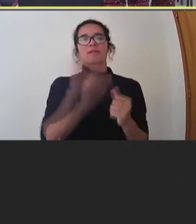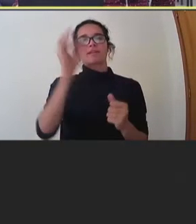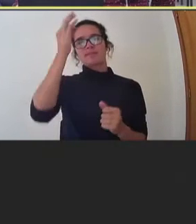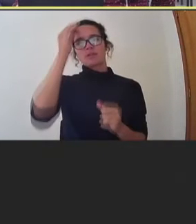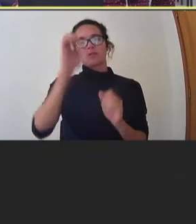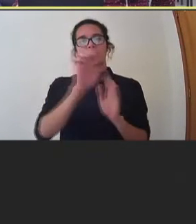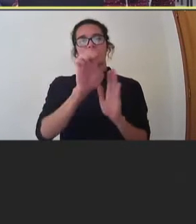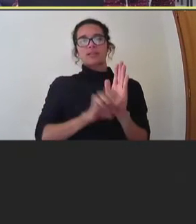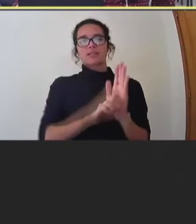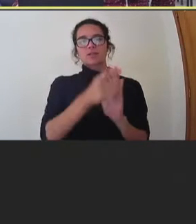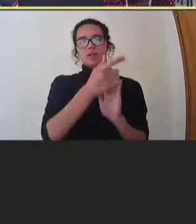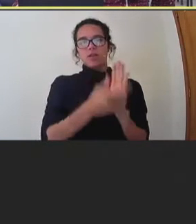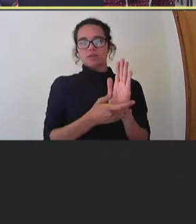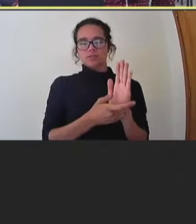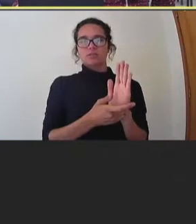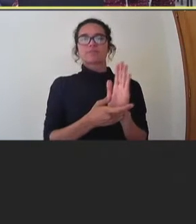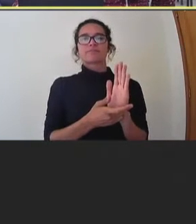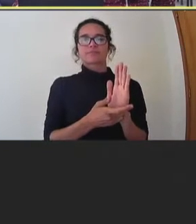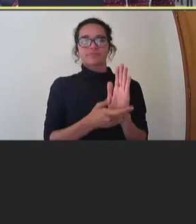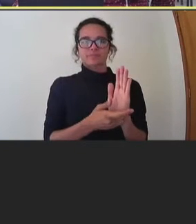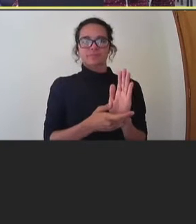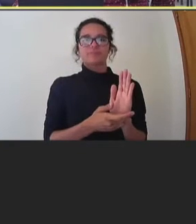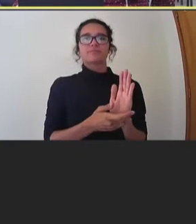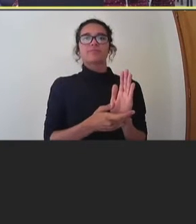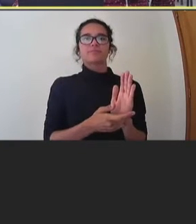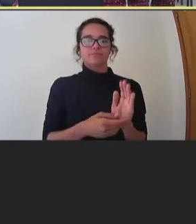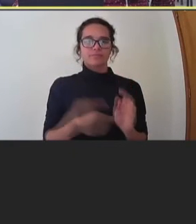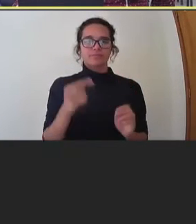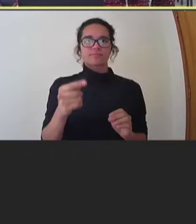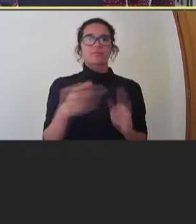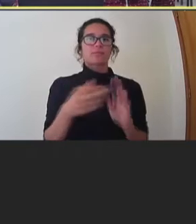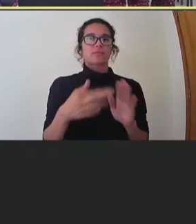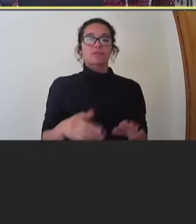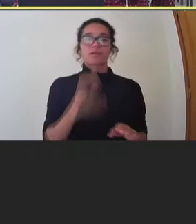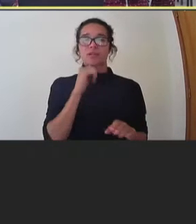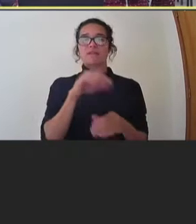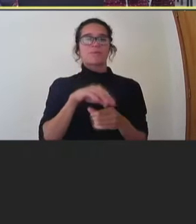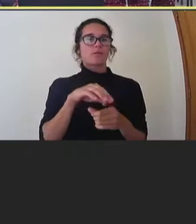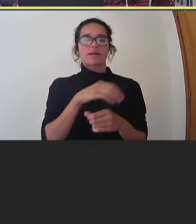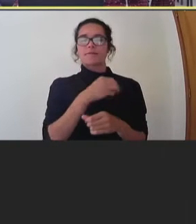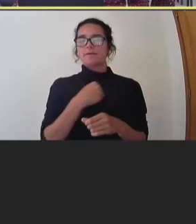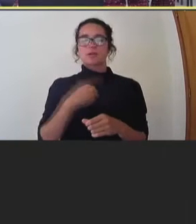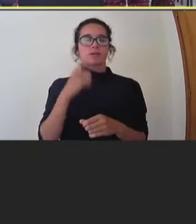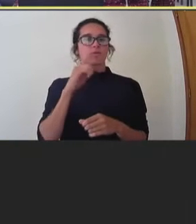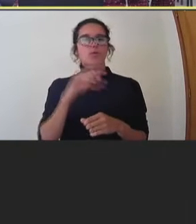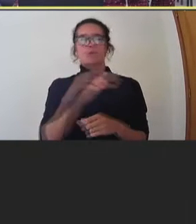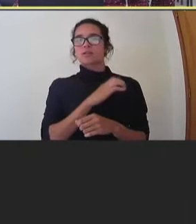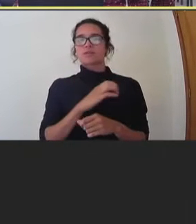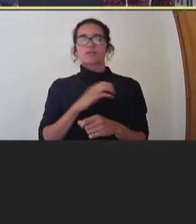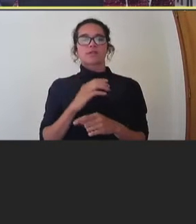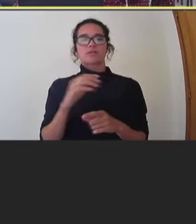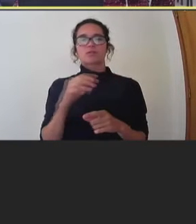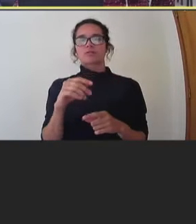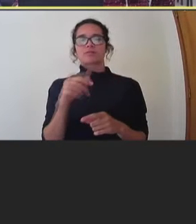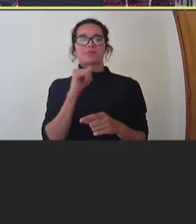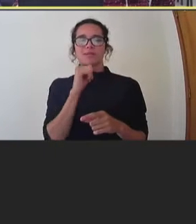The liaison representatives are non-voting members of the advisory council and are not subject to the same FACA rules as the voting members. Additionally,